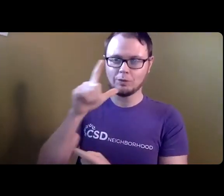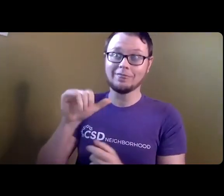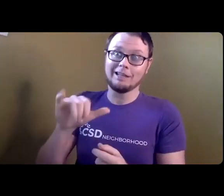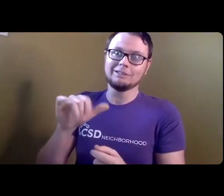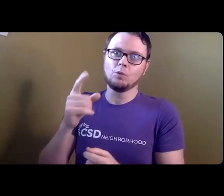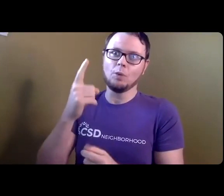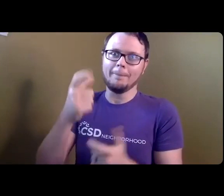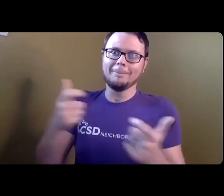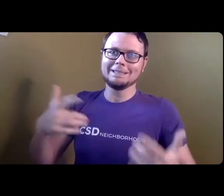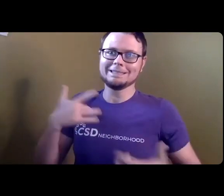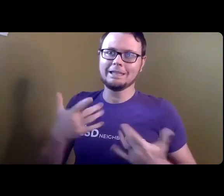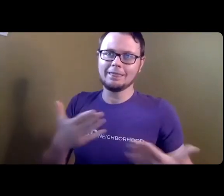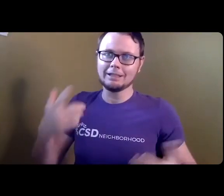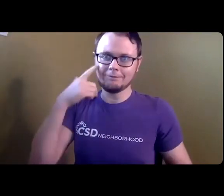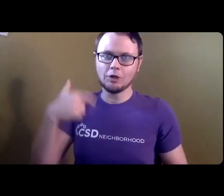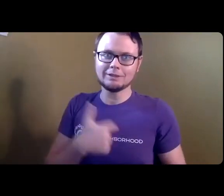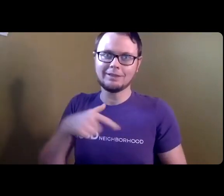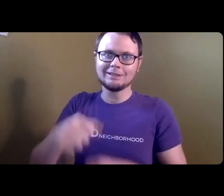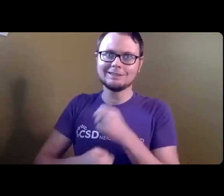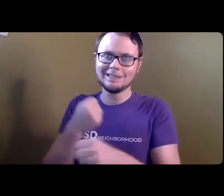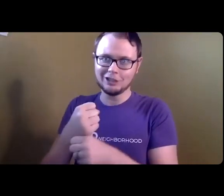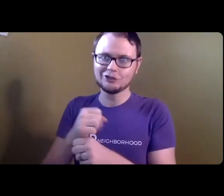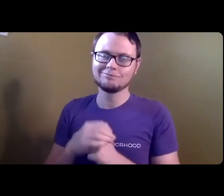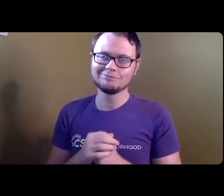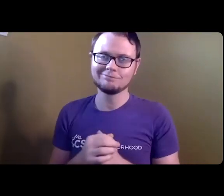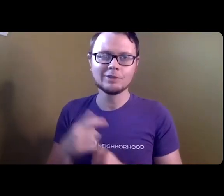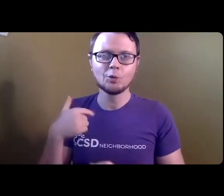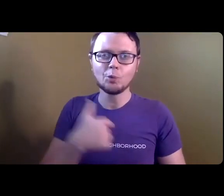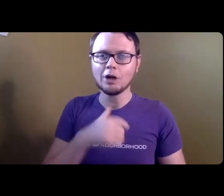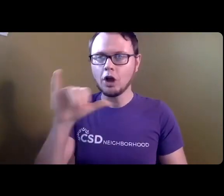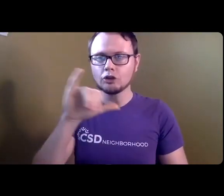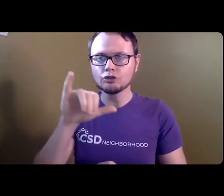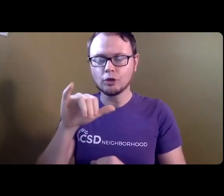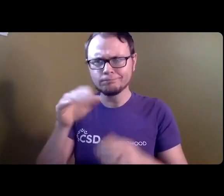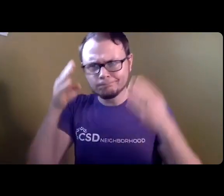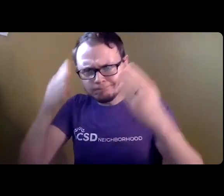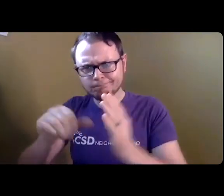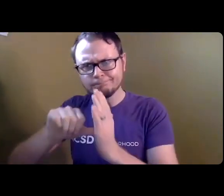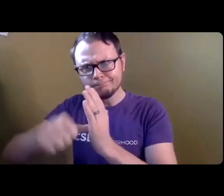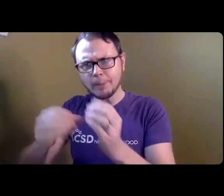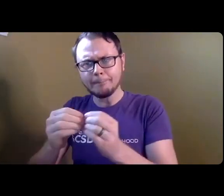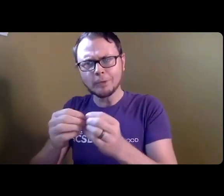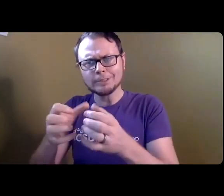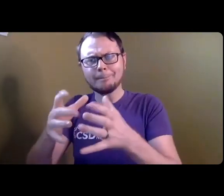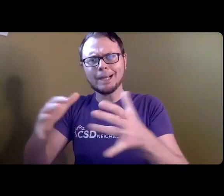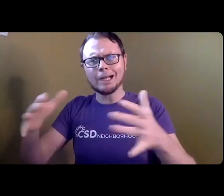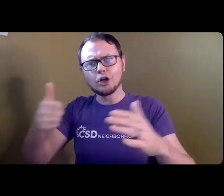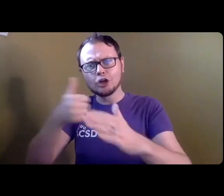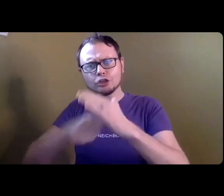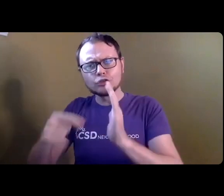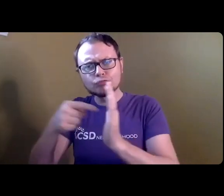We are now doing remote video creation and editing and I think that is really relevant to our audience.